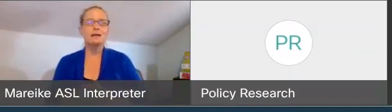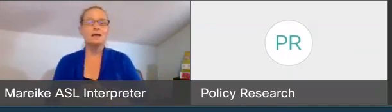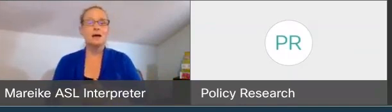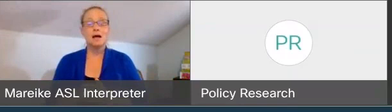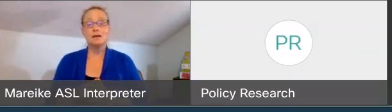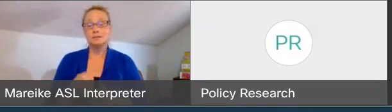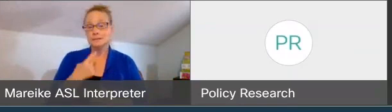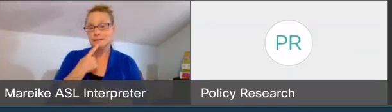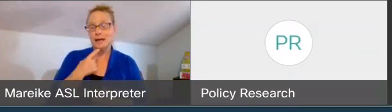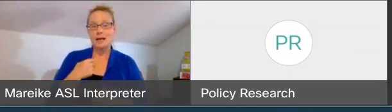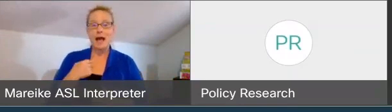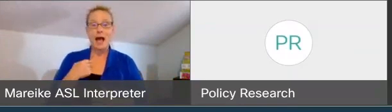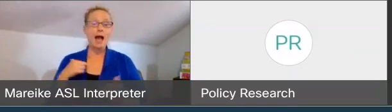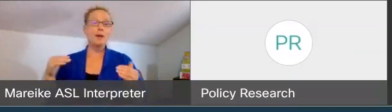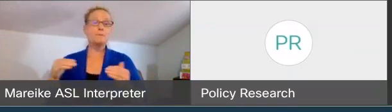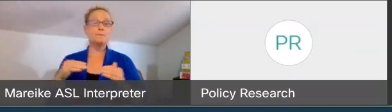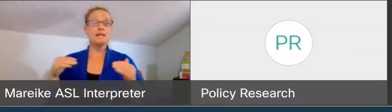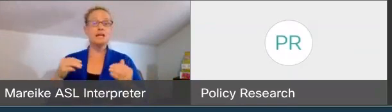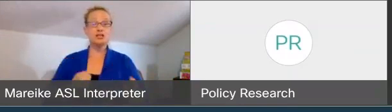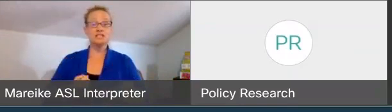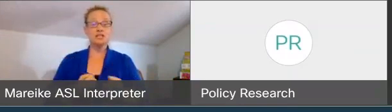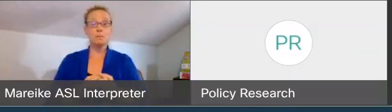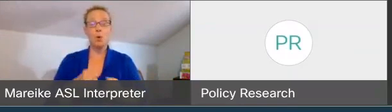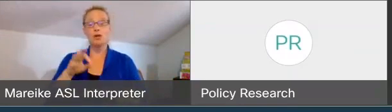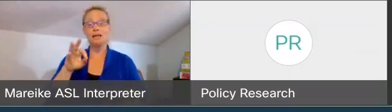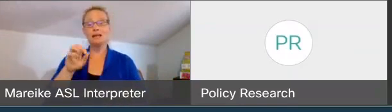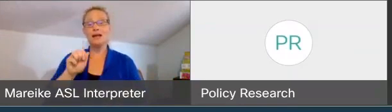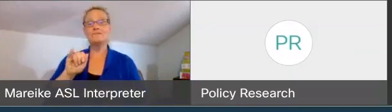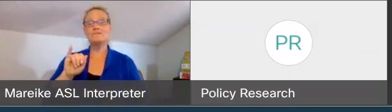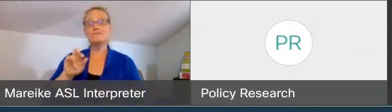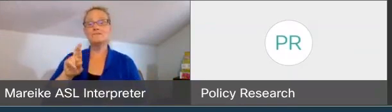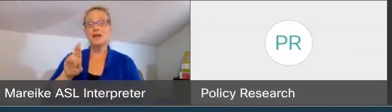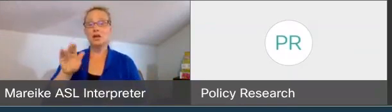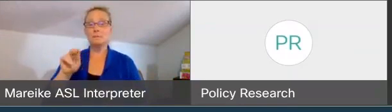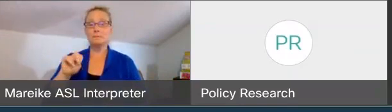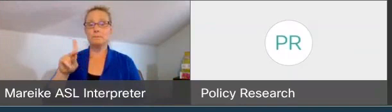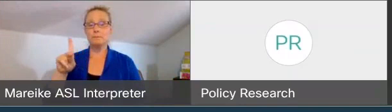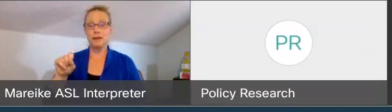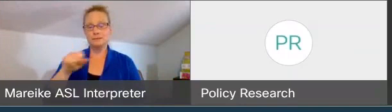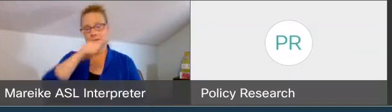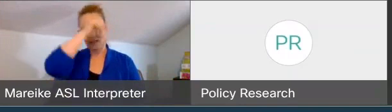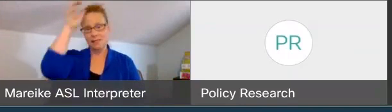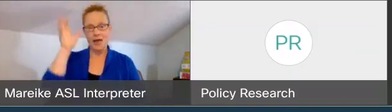I'm a peer support in Fairbanks, Alaska and I look forward to the day that we are where you're at.